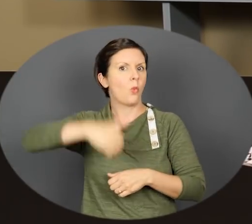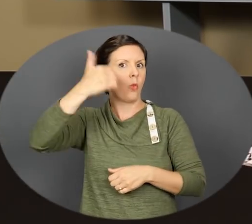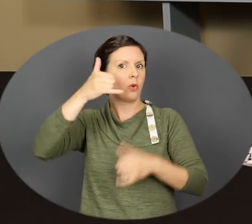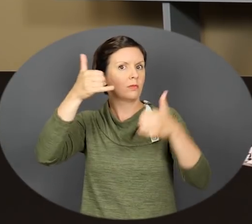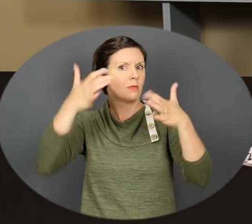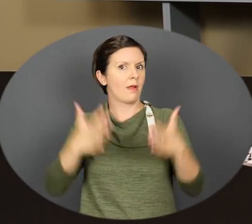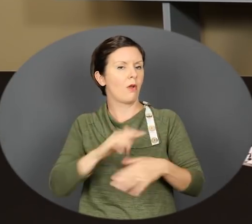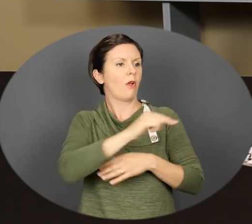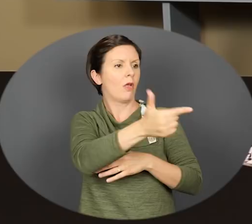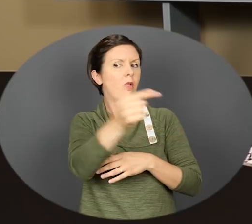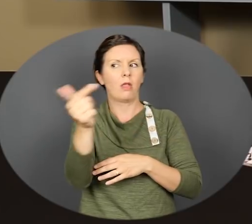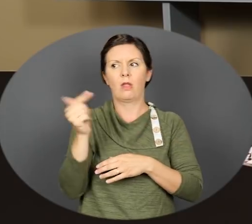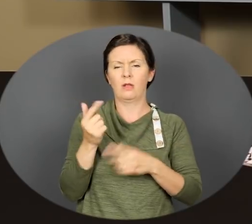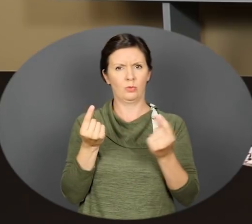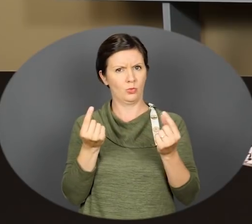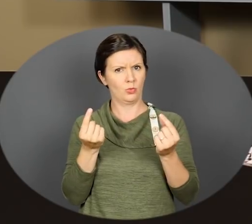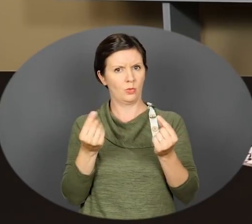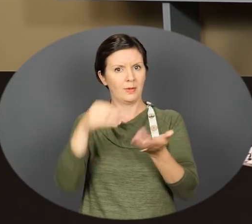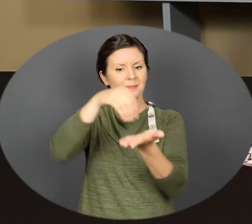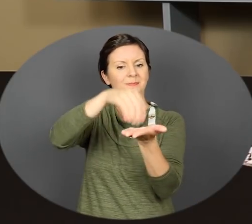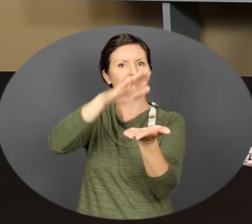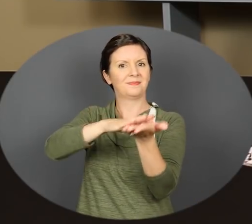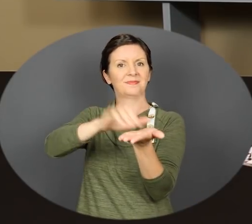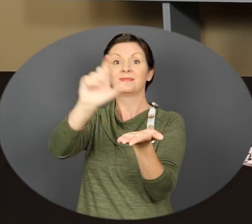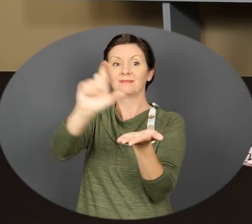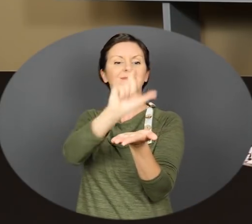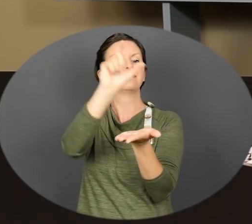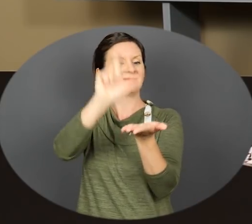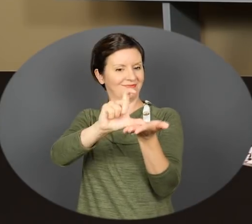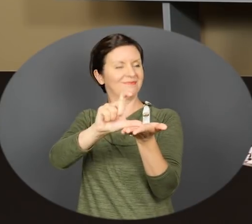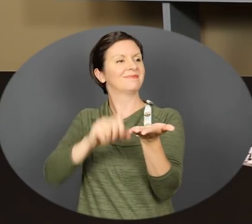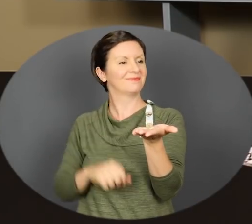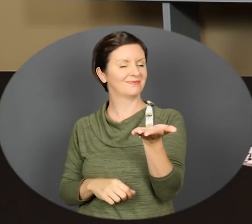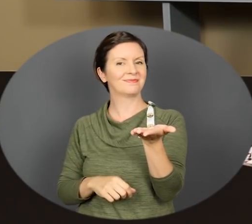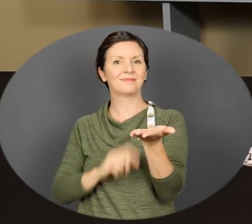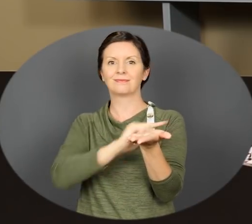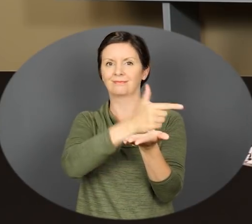clockwise around the table, each player will be able to place their start marker on the